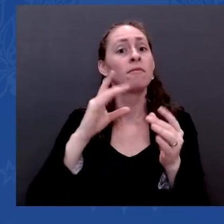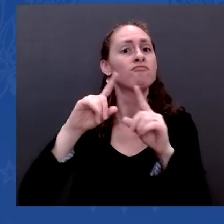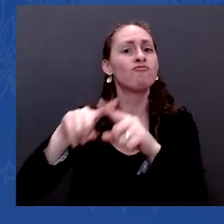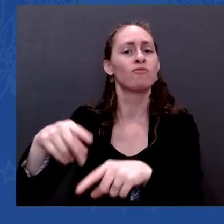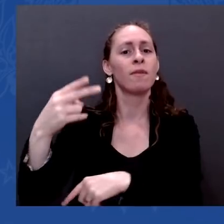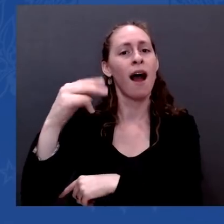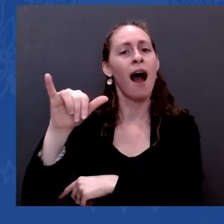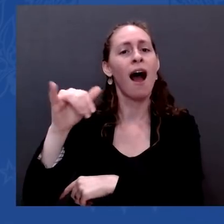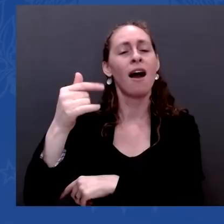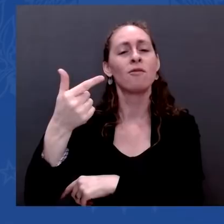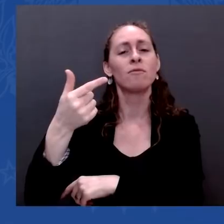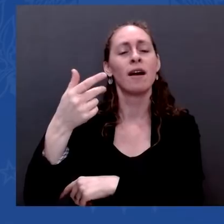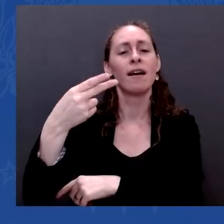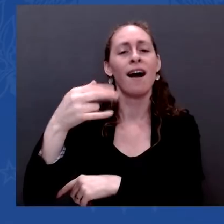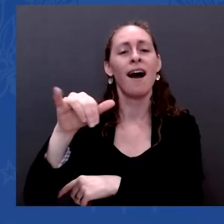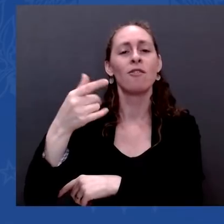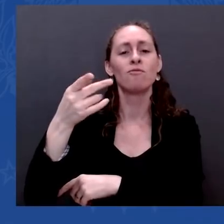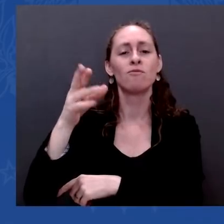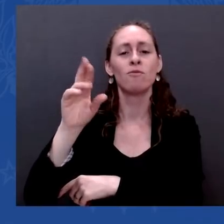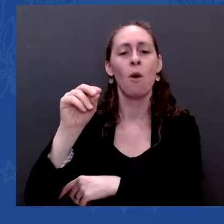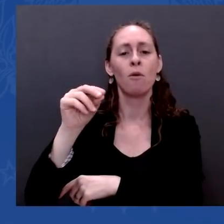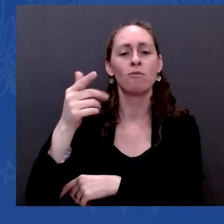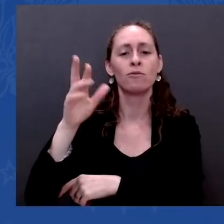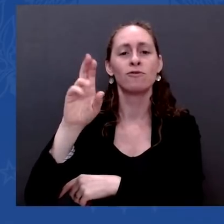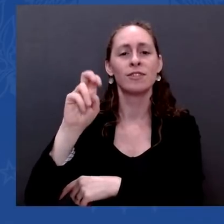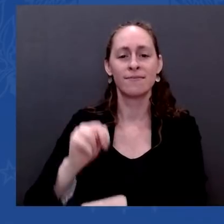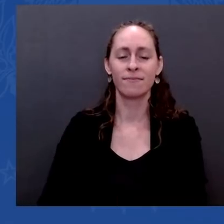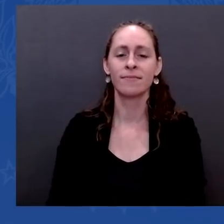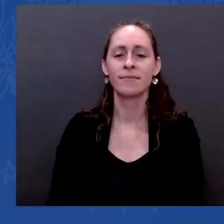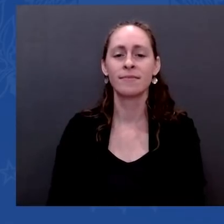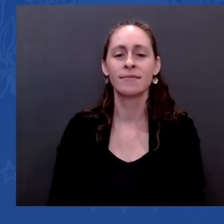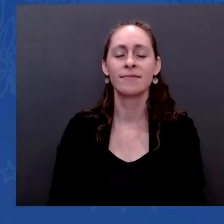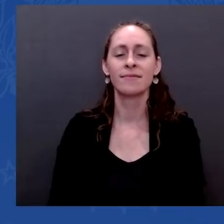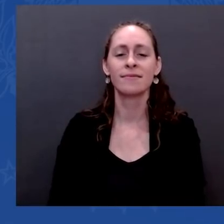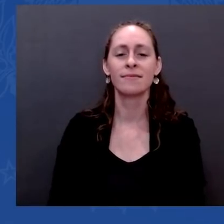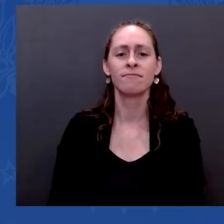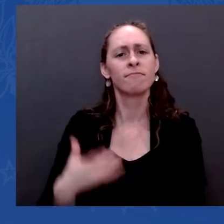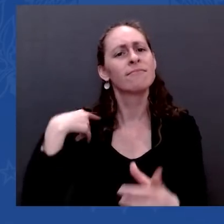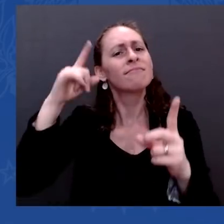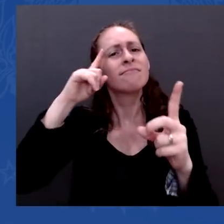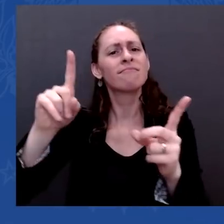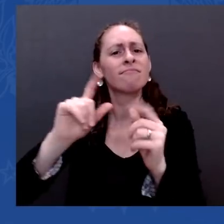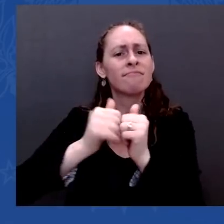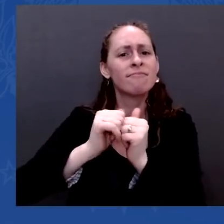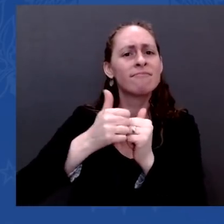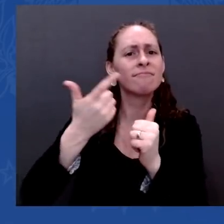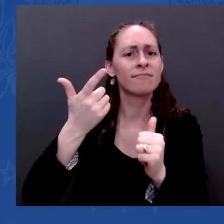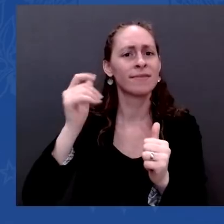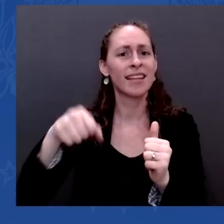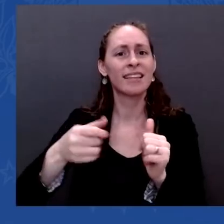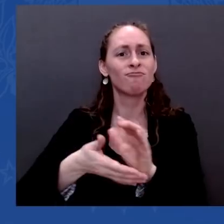The industry is willing to be on board. We're doing this together with them, but it will probably be the biggest industrial